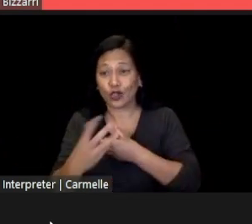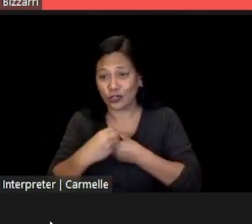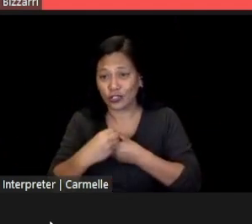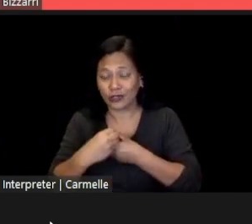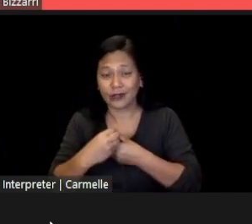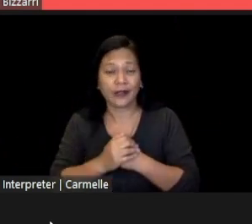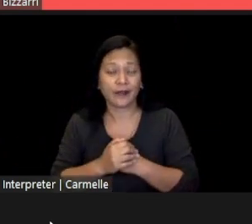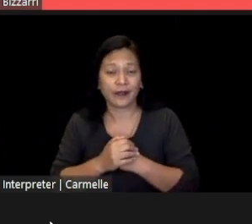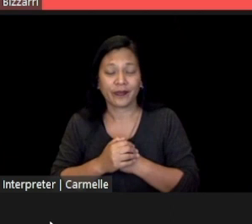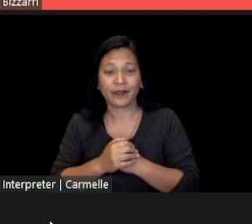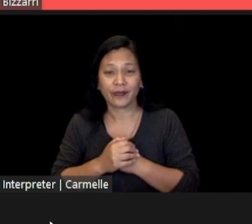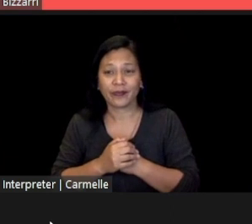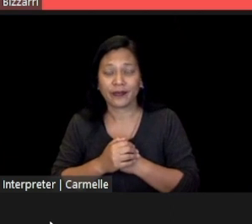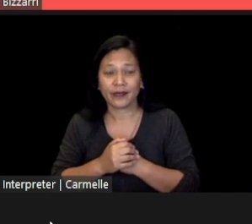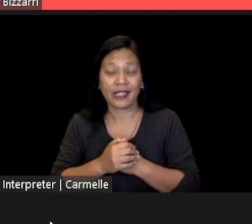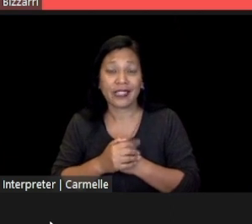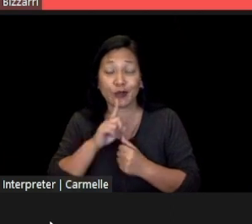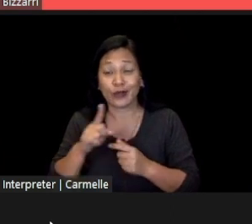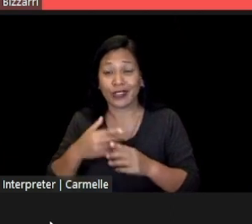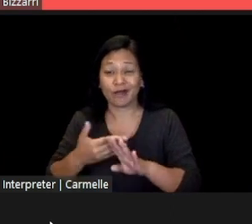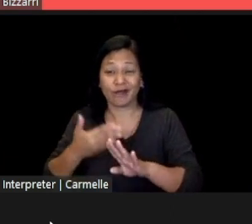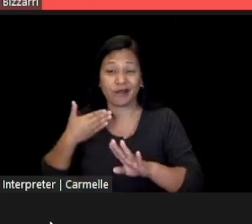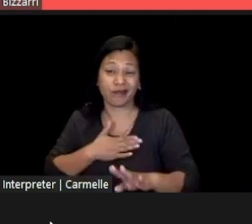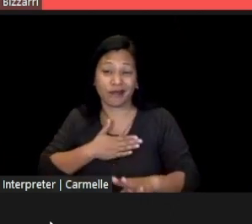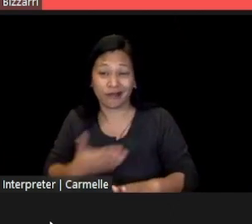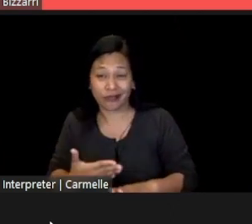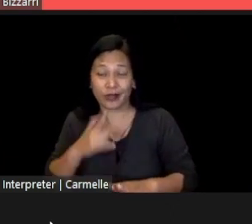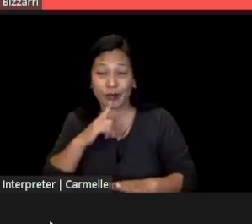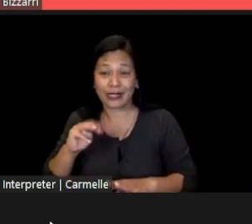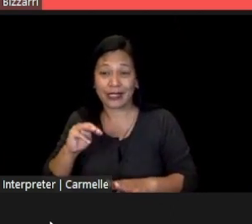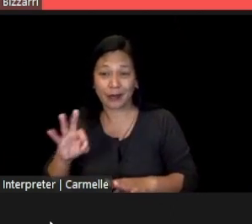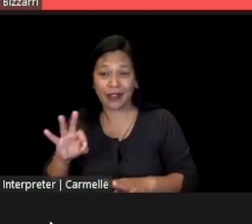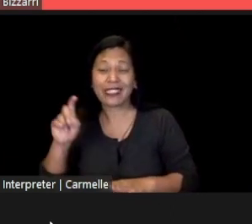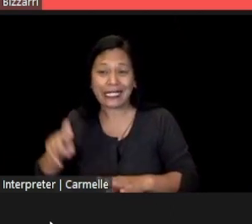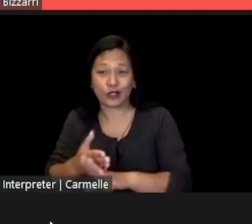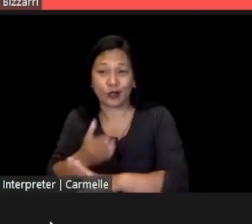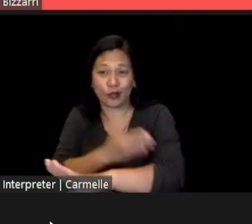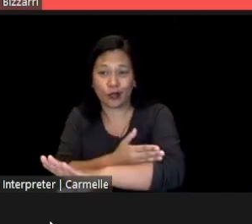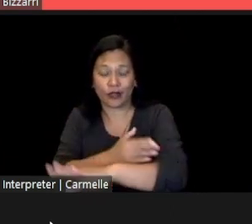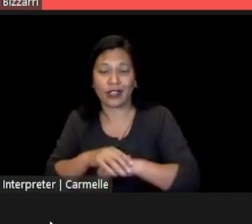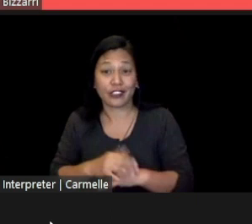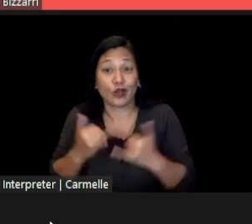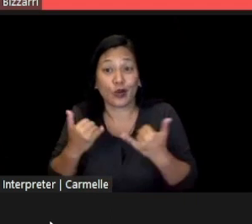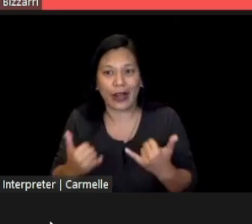It's something where we have not done as good a job as we should have. And so we're, we're definitely being very aggressive in that sphere.